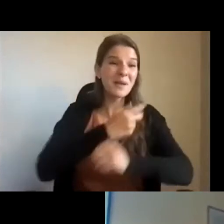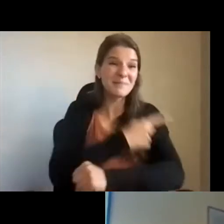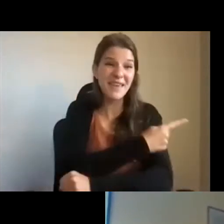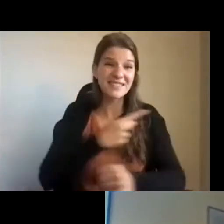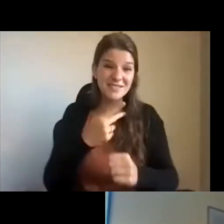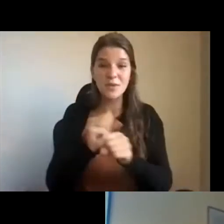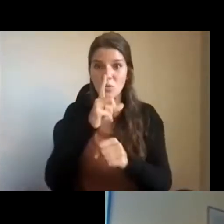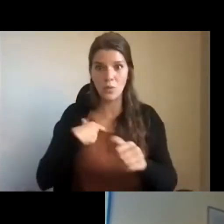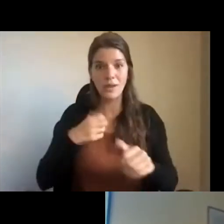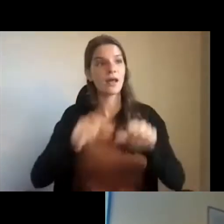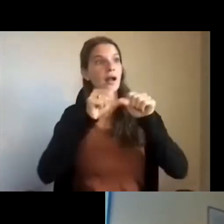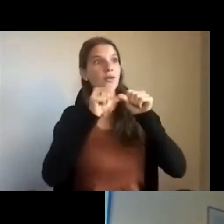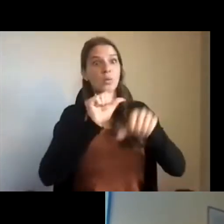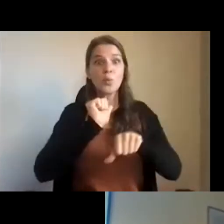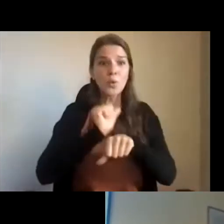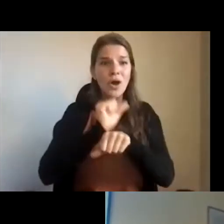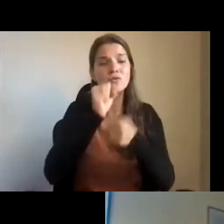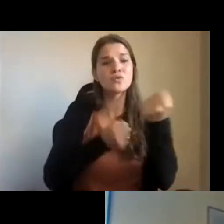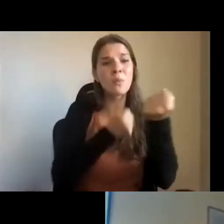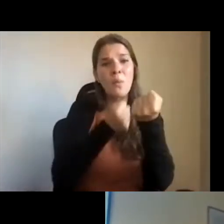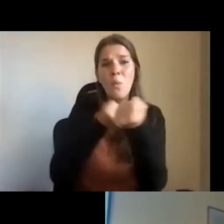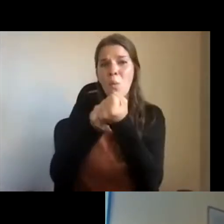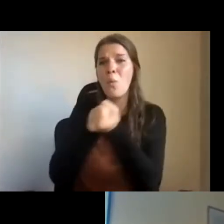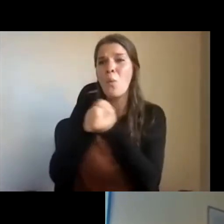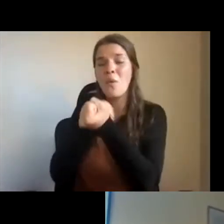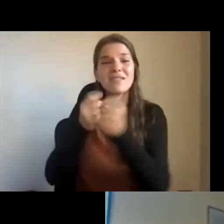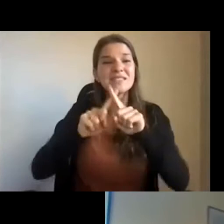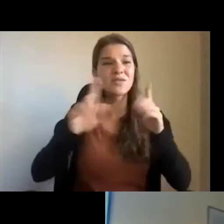supporting all of our different activities. Kathy do you want to build on that a little bit?